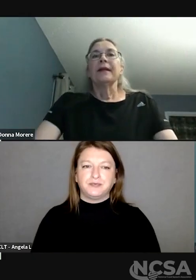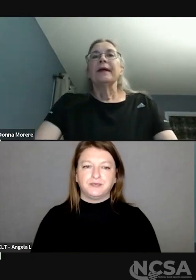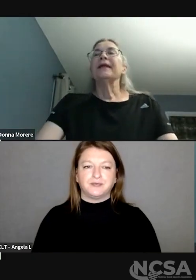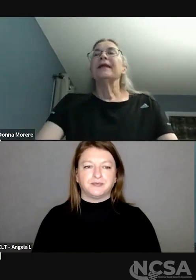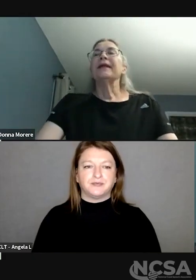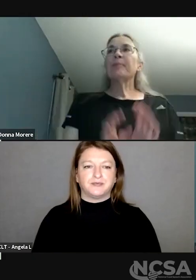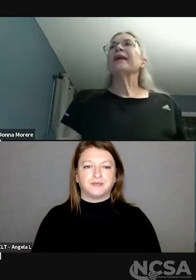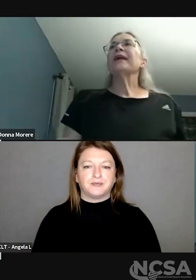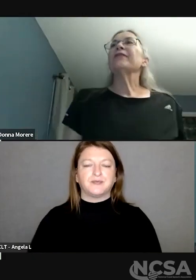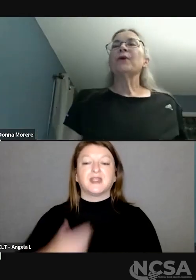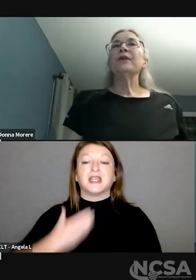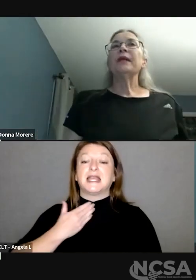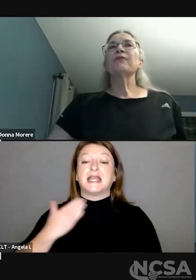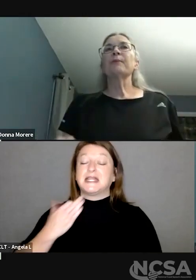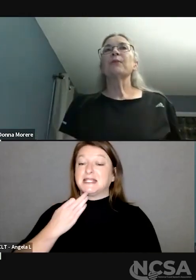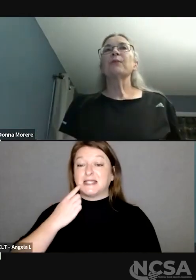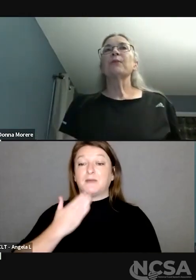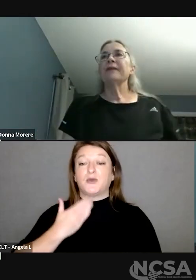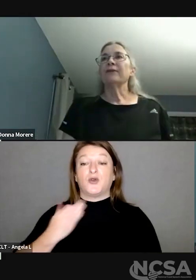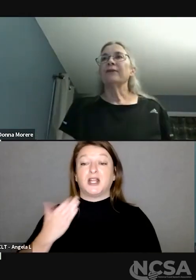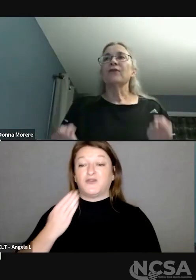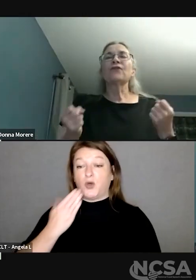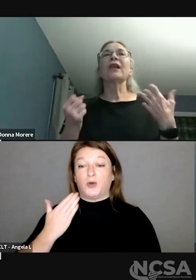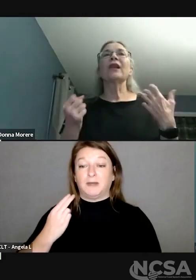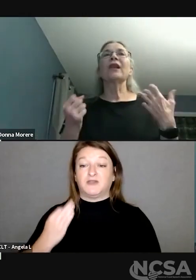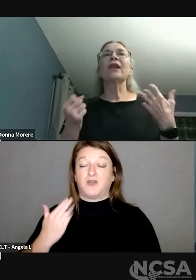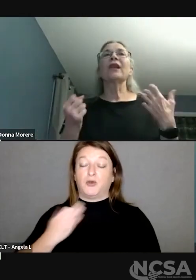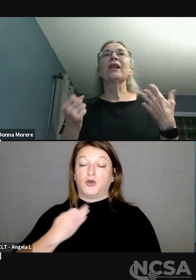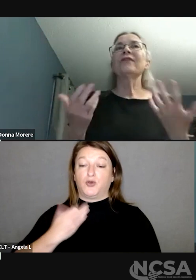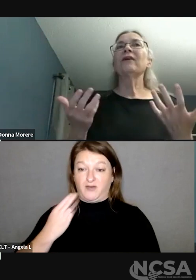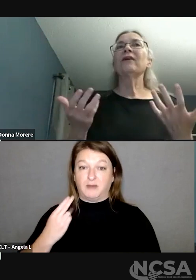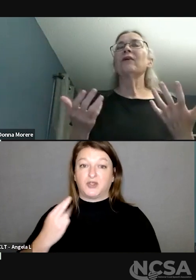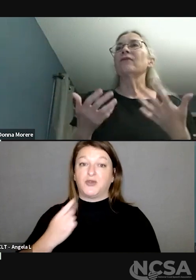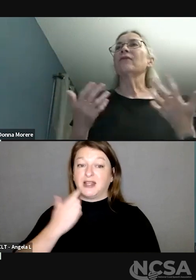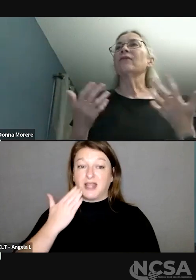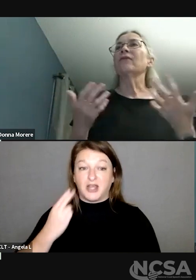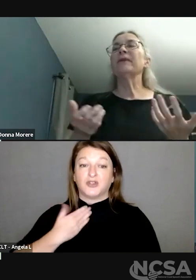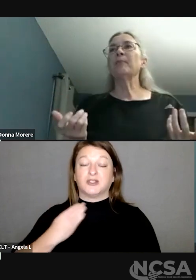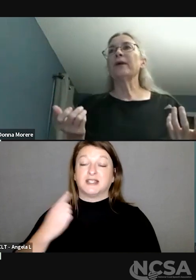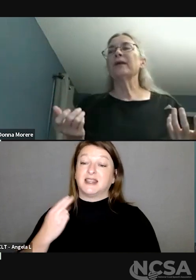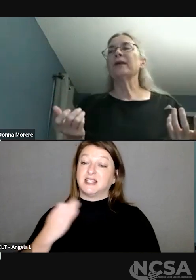It separates phonemes from graphemes so the letters and the sounds can be separated